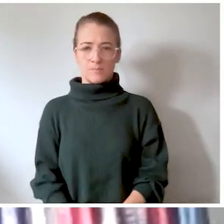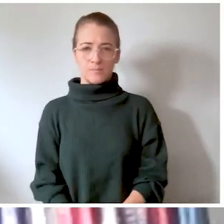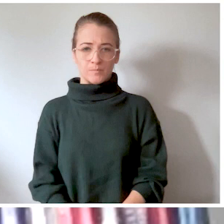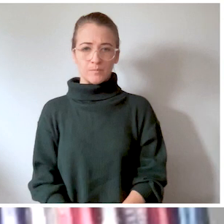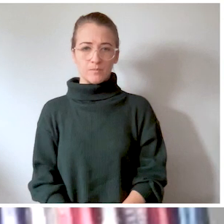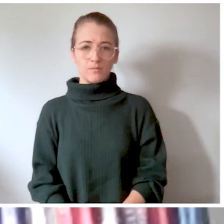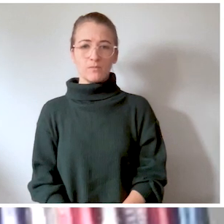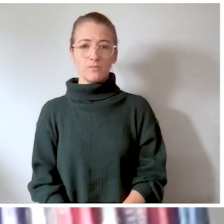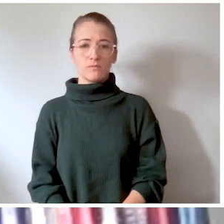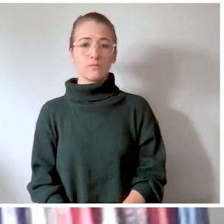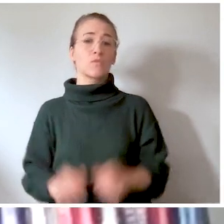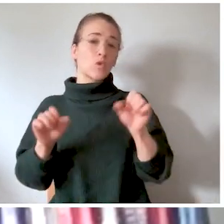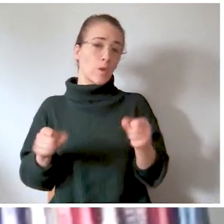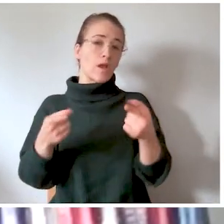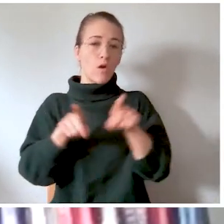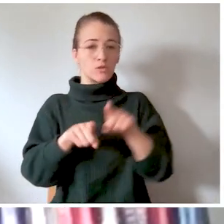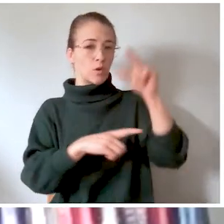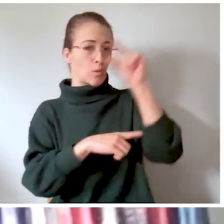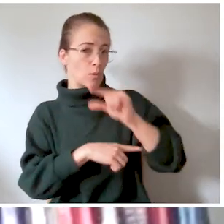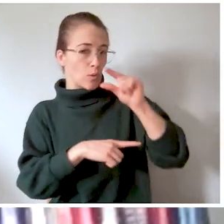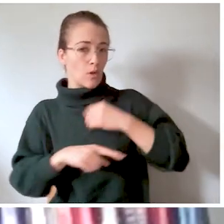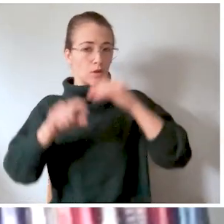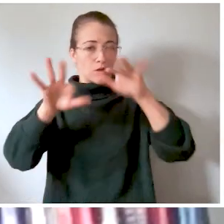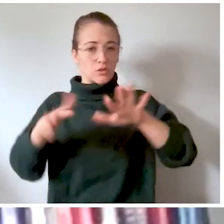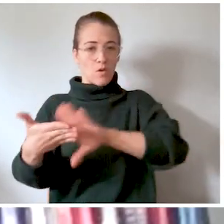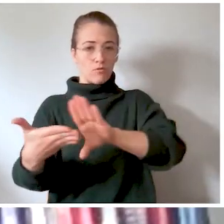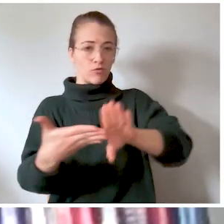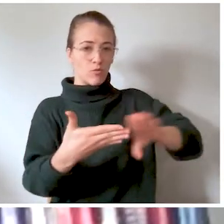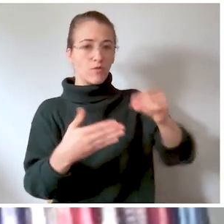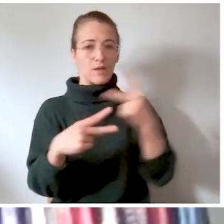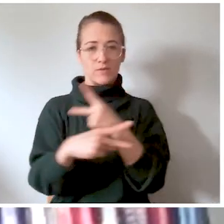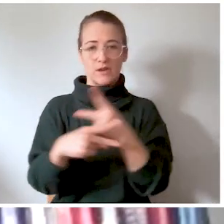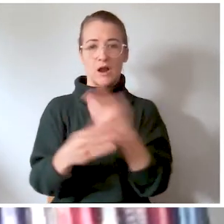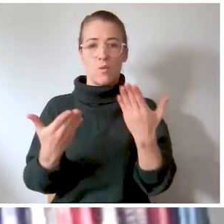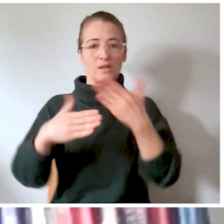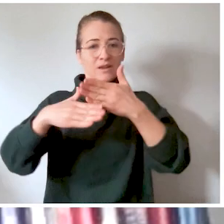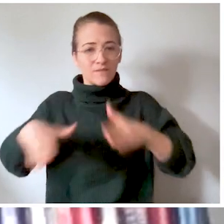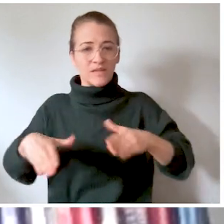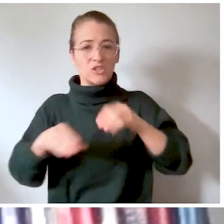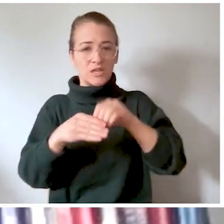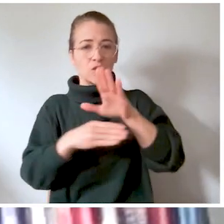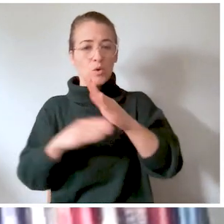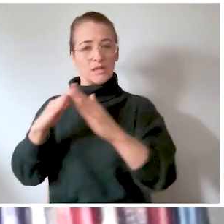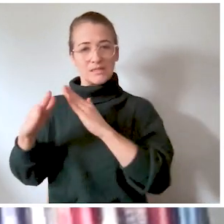Otherwise, you can google snow removal and find out what division within your city or town is responsible